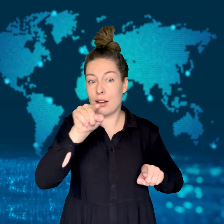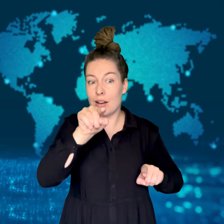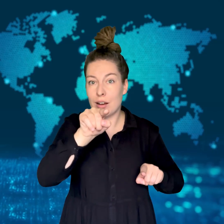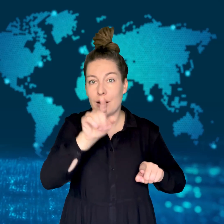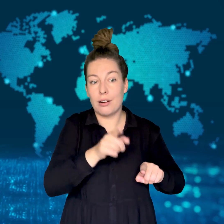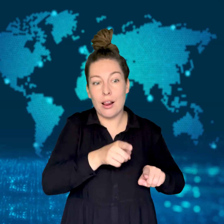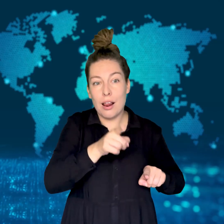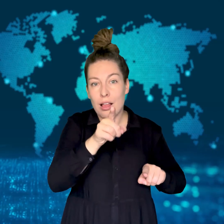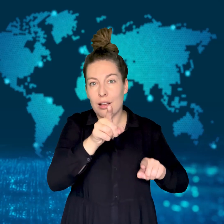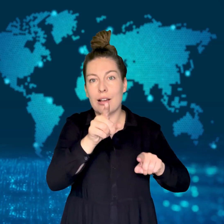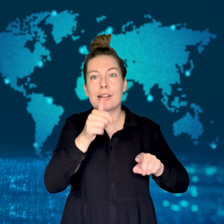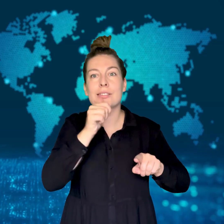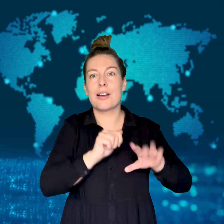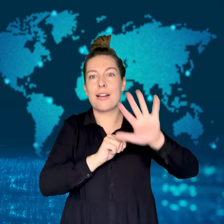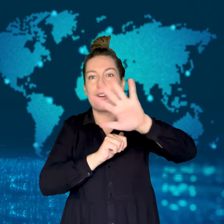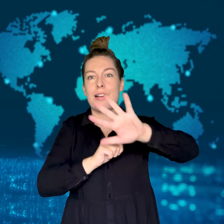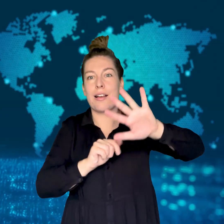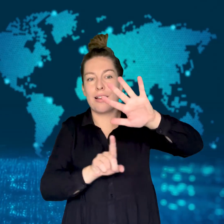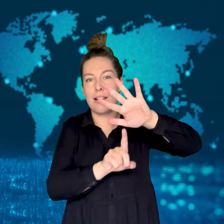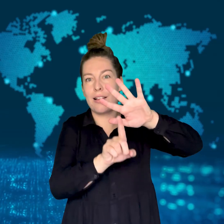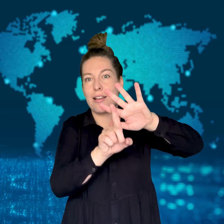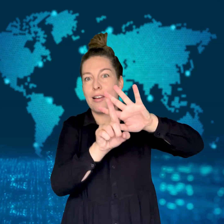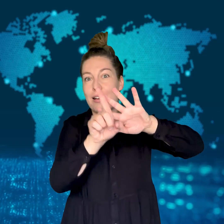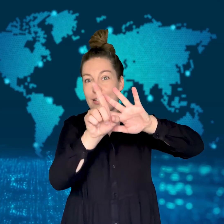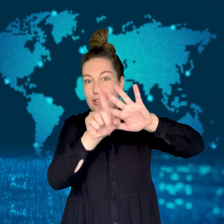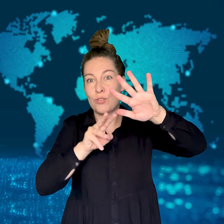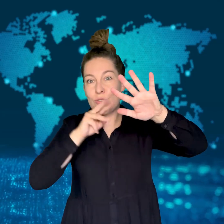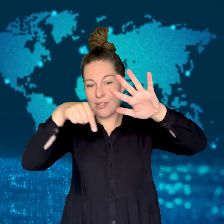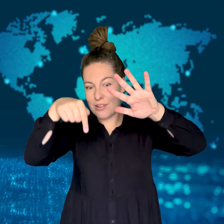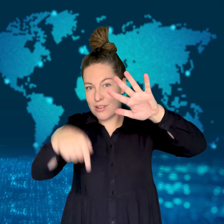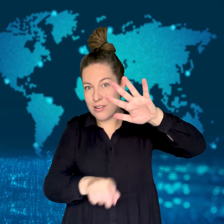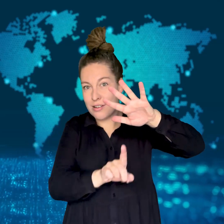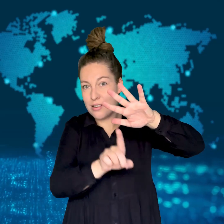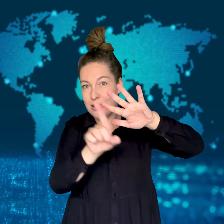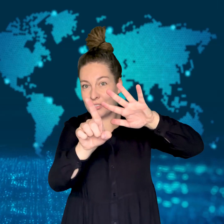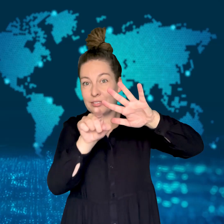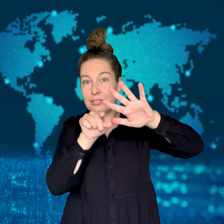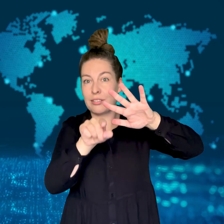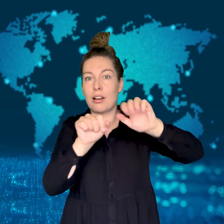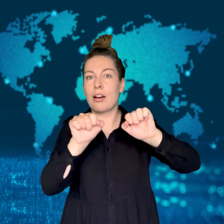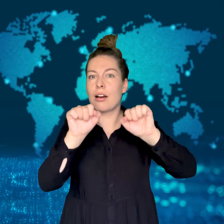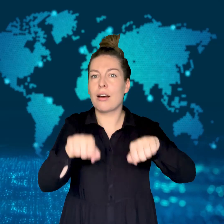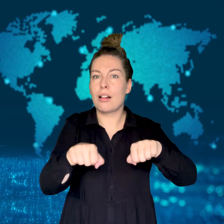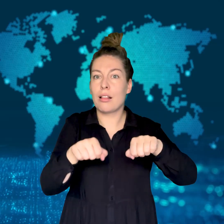When those plates come in contact with each other,